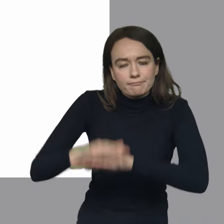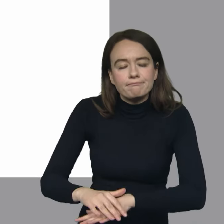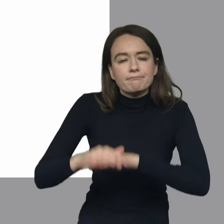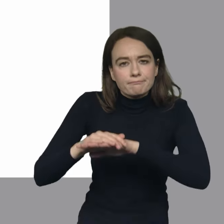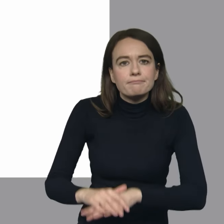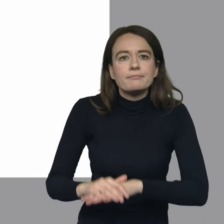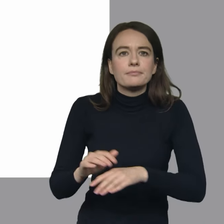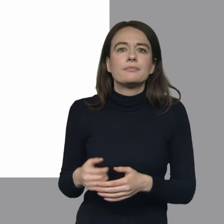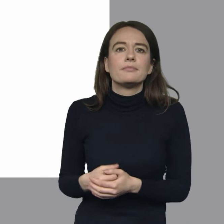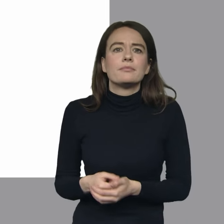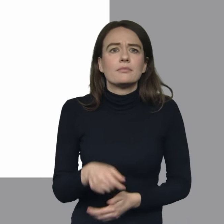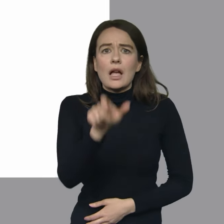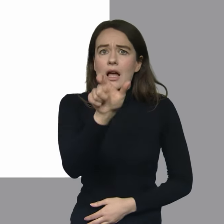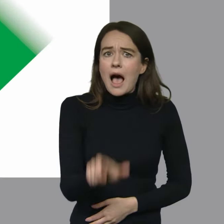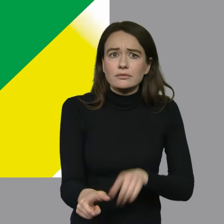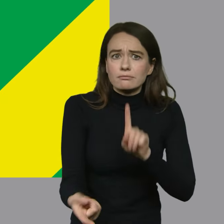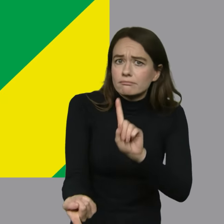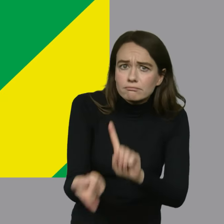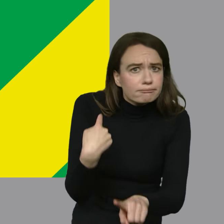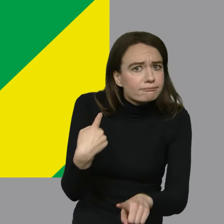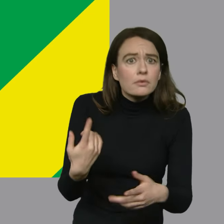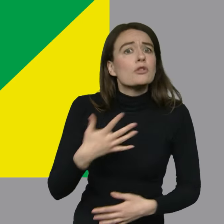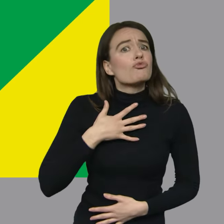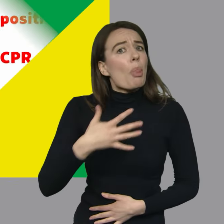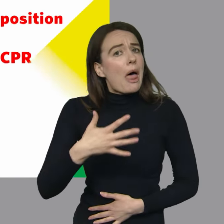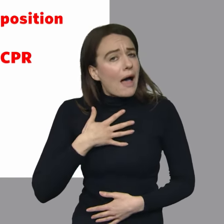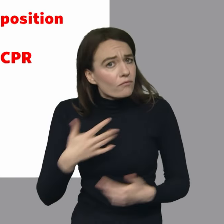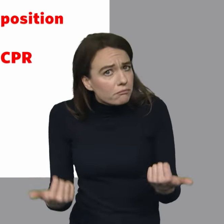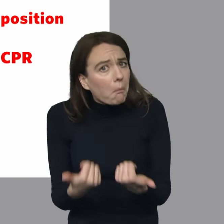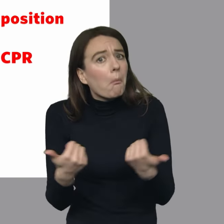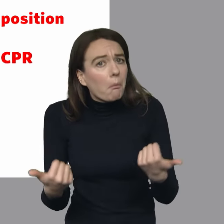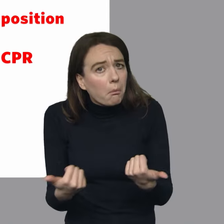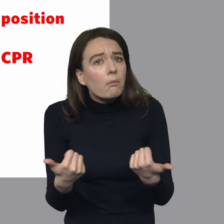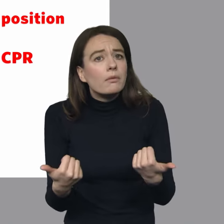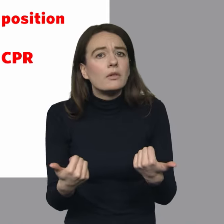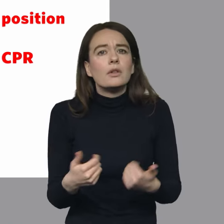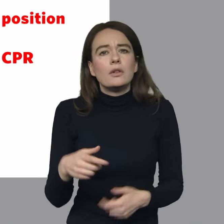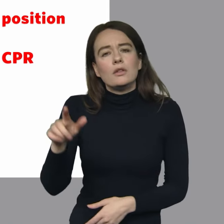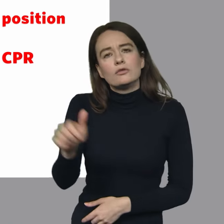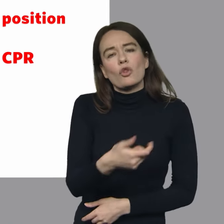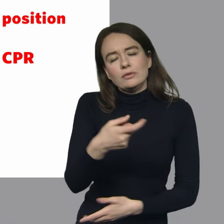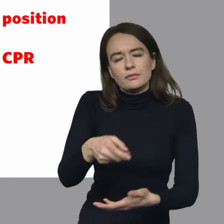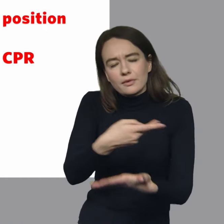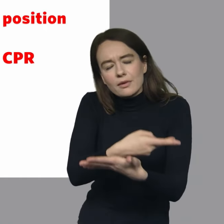So if your casualty is unresponsive and is breathing normally, you should place them in the recovery position.